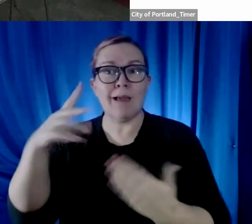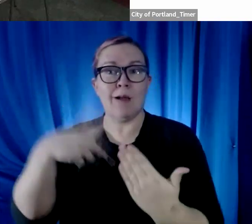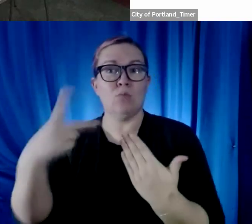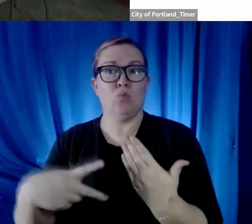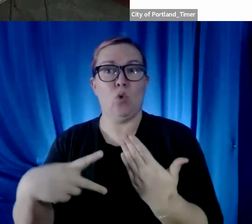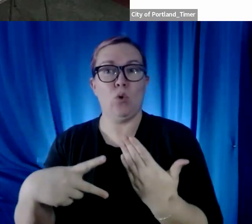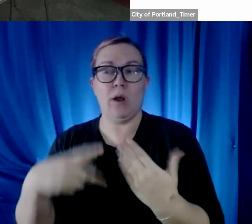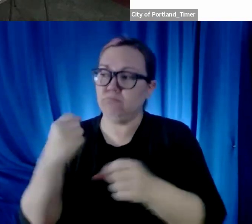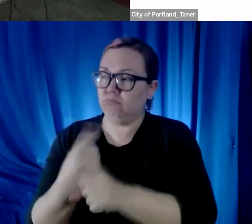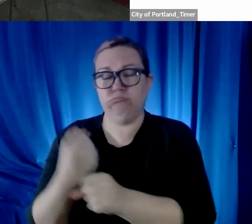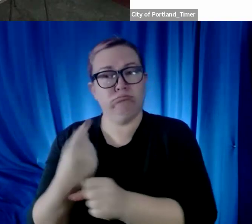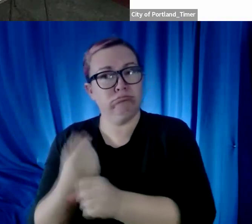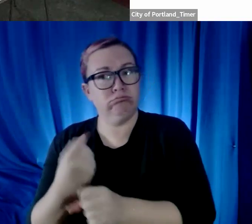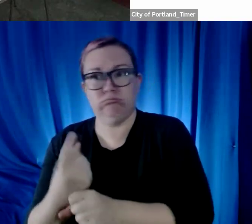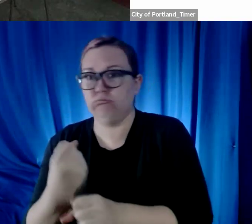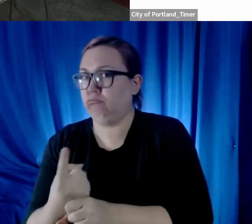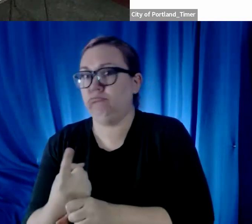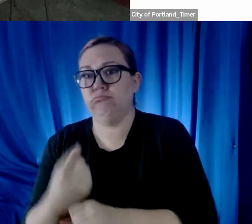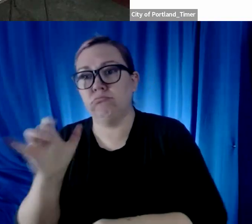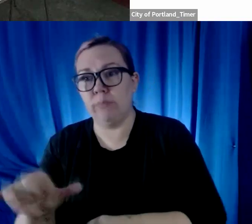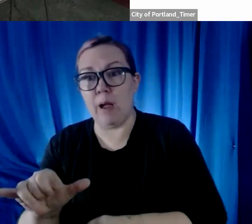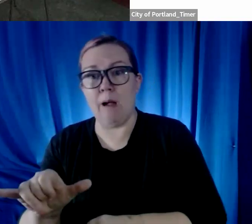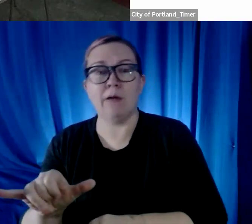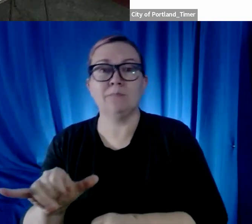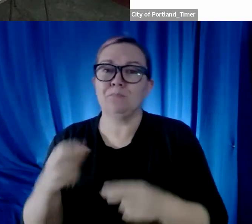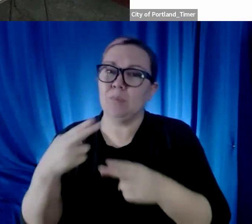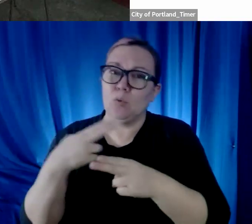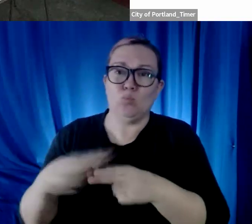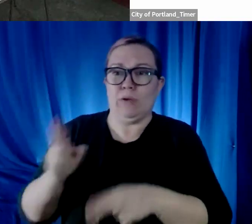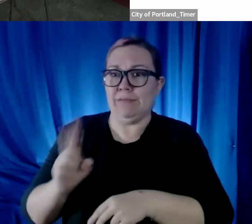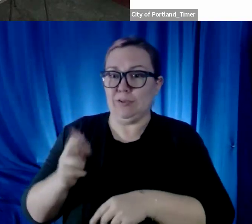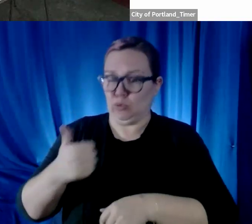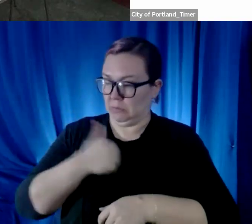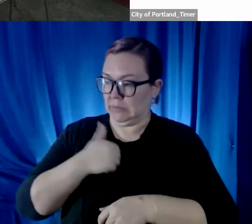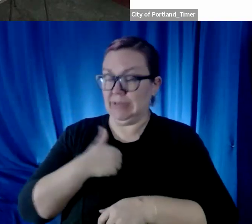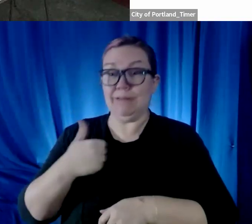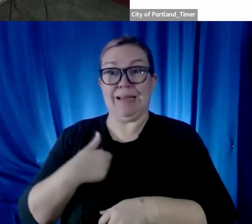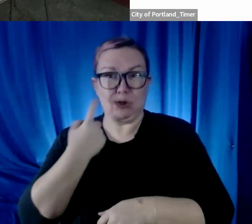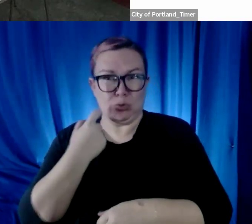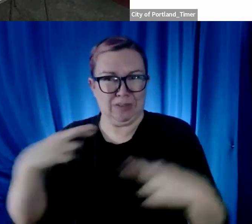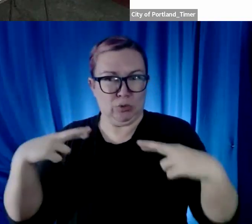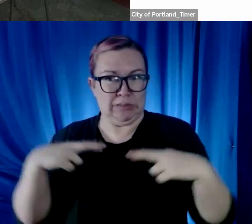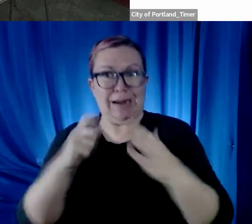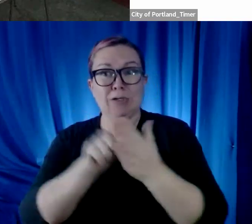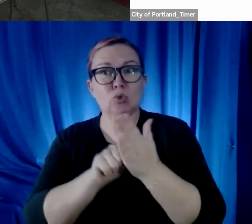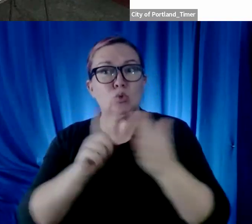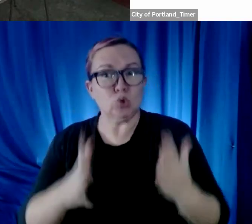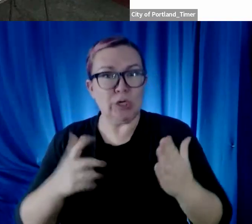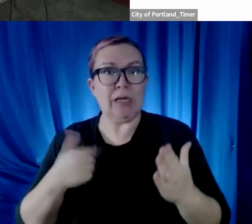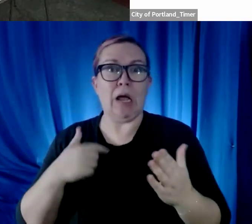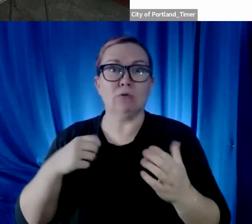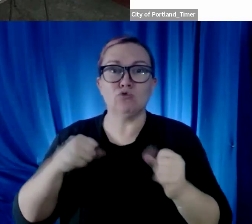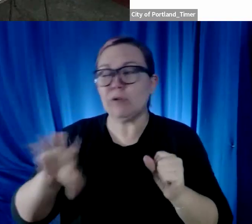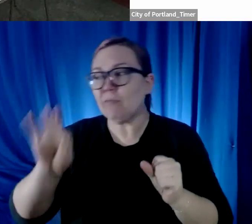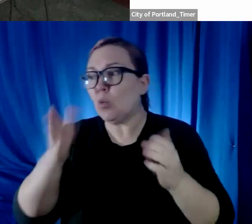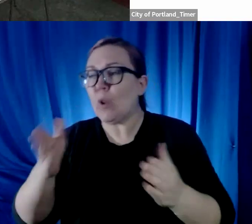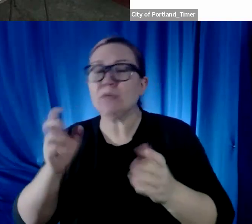Year in and year out. Just a brief background about myself. I'm a recently retired attorney. I was looking for ways to give back to the community.